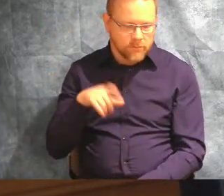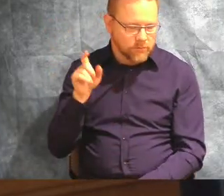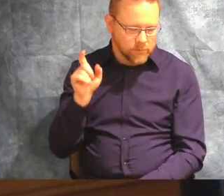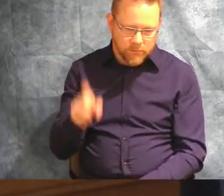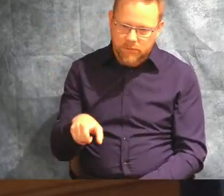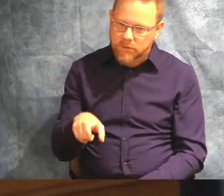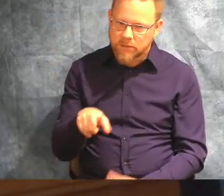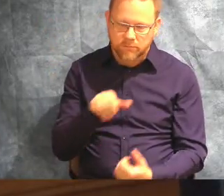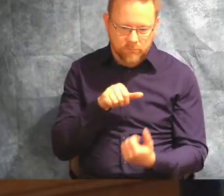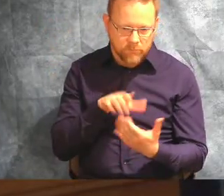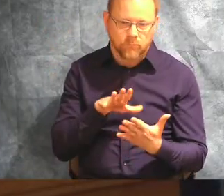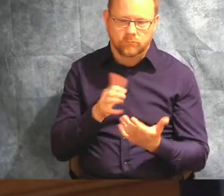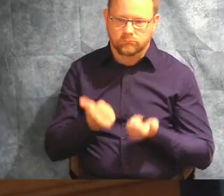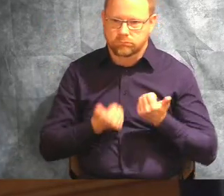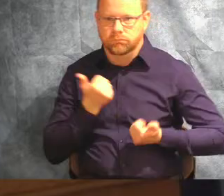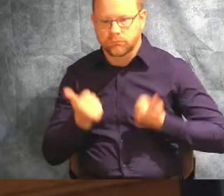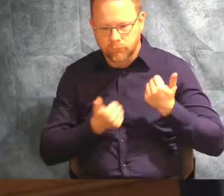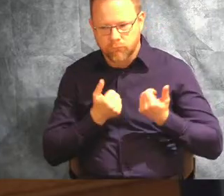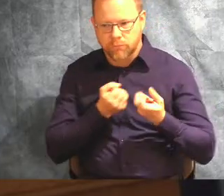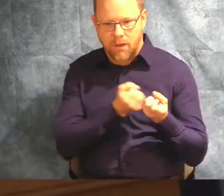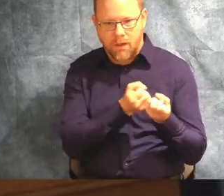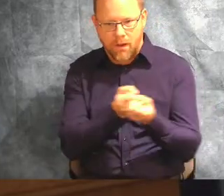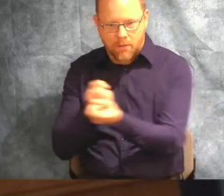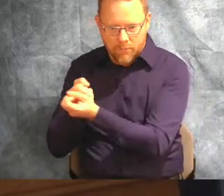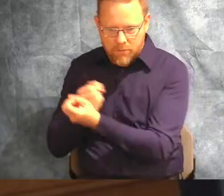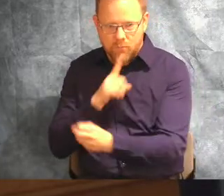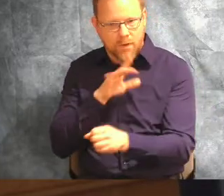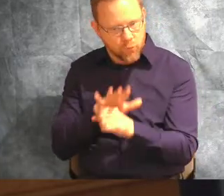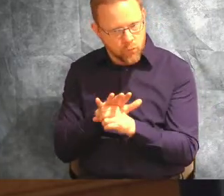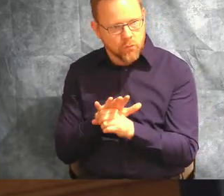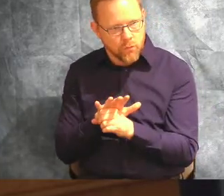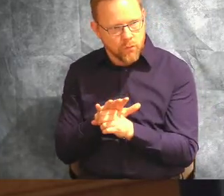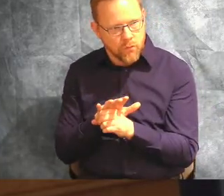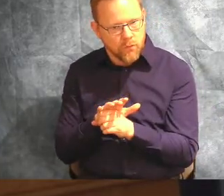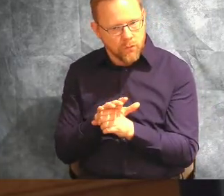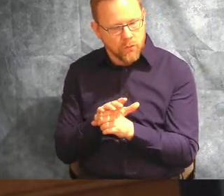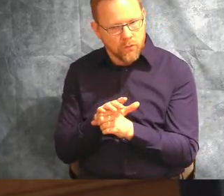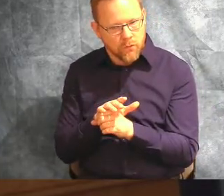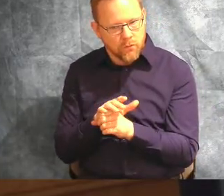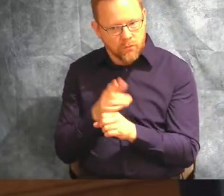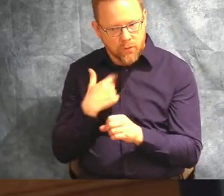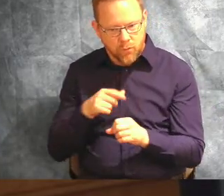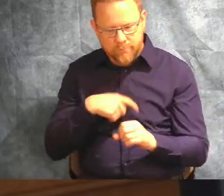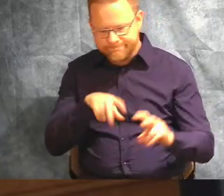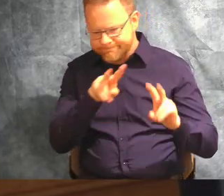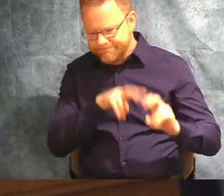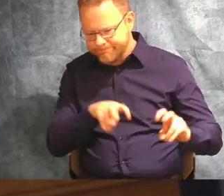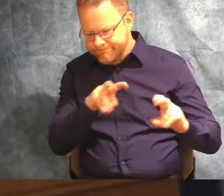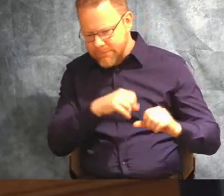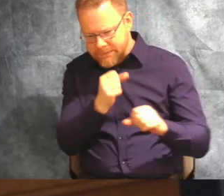be aggressive and advocates to make sure that we not only look into the statistics but what can